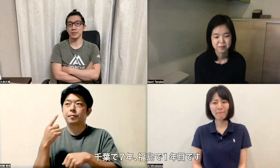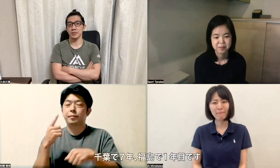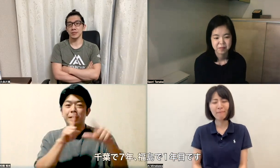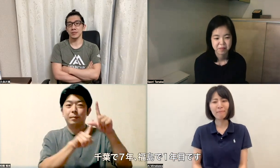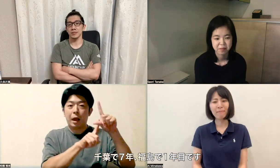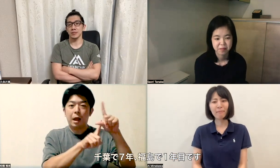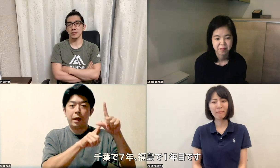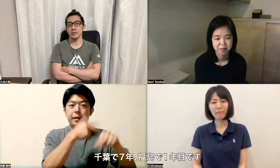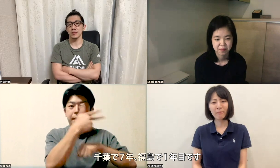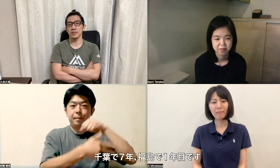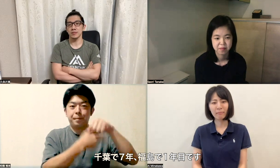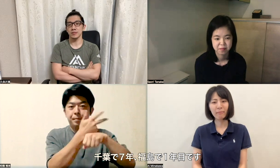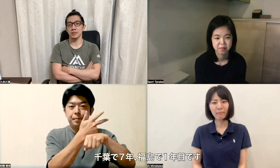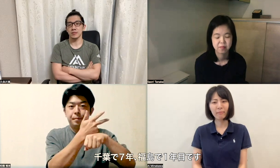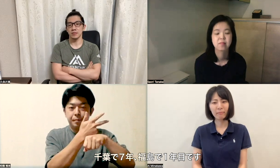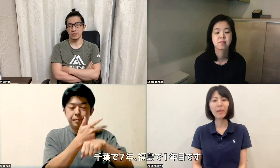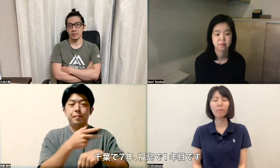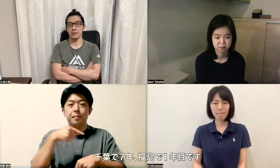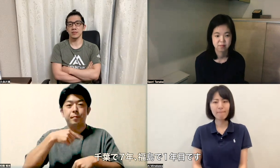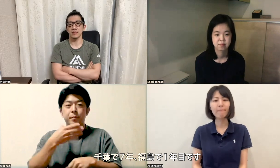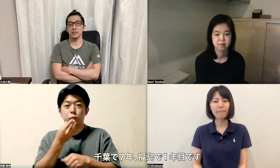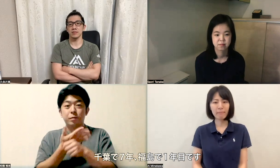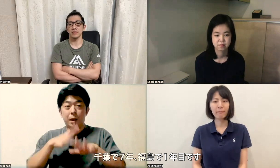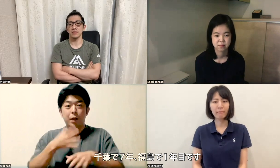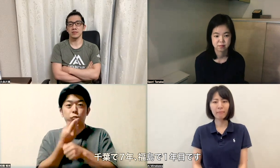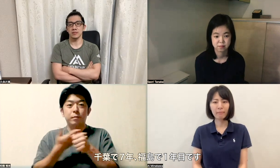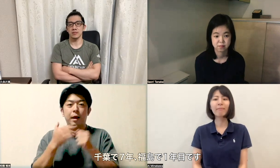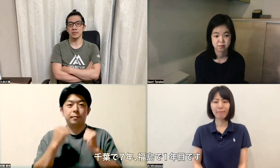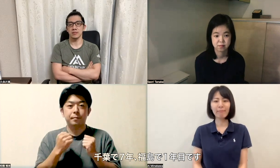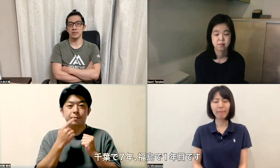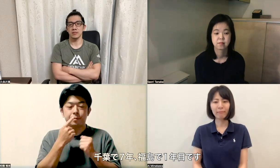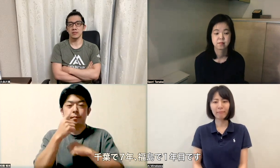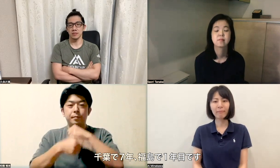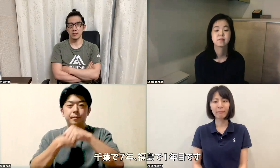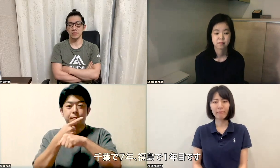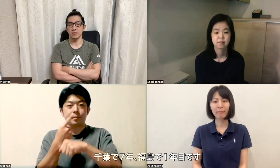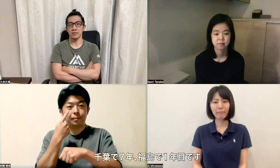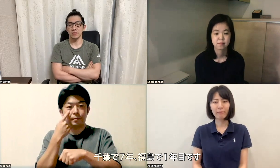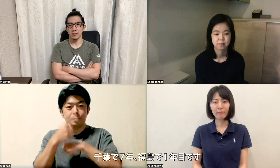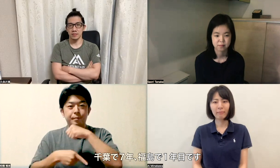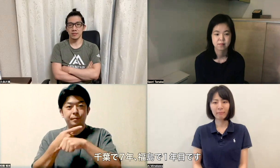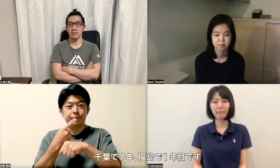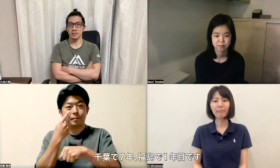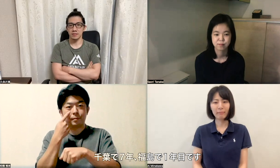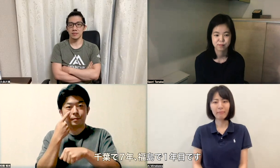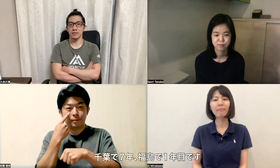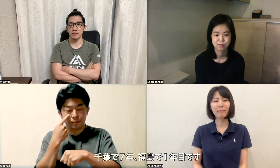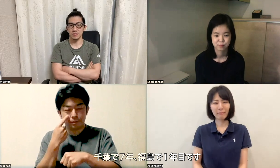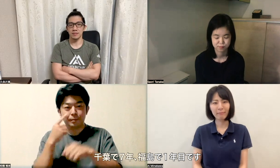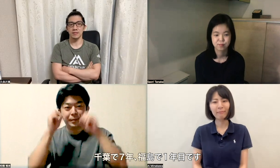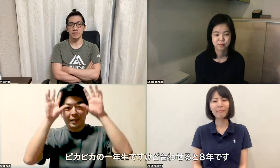After 7 years in Chiba, this is 1st year in Fukushima.